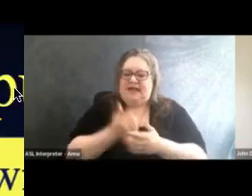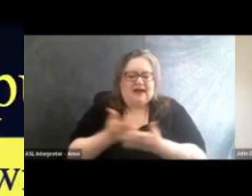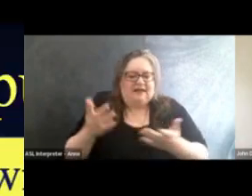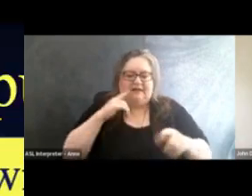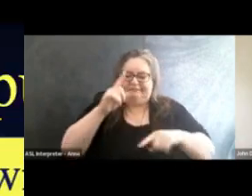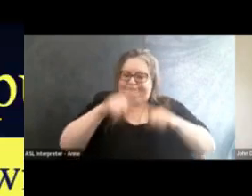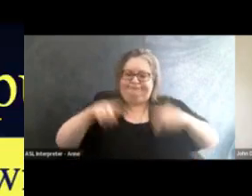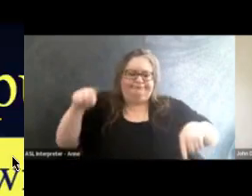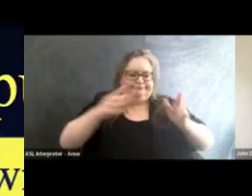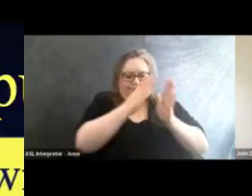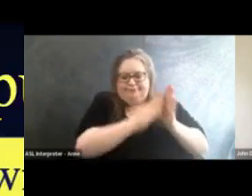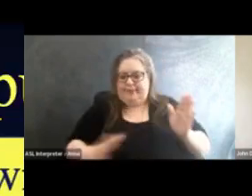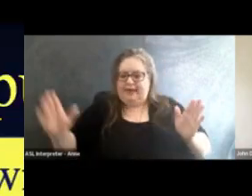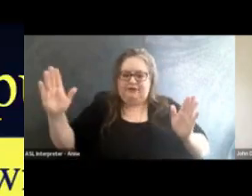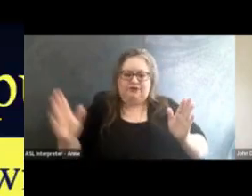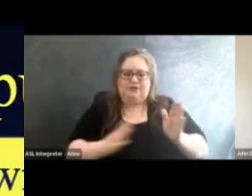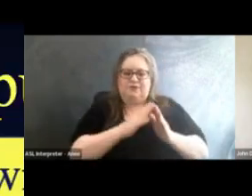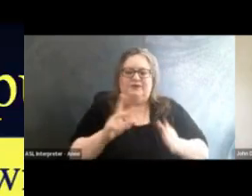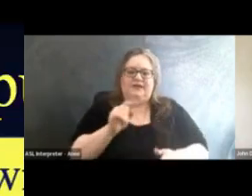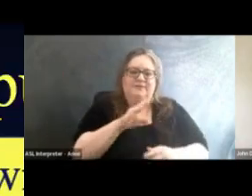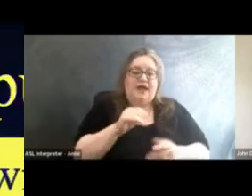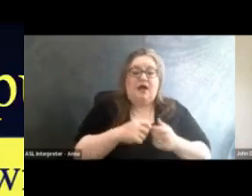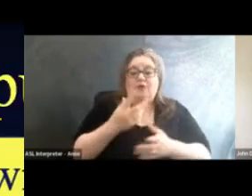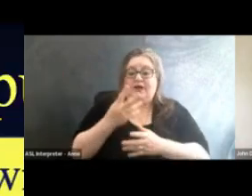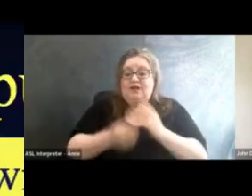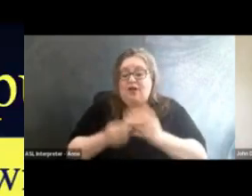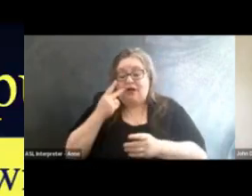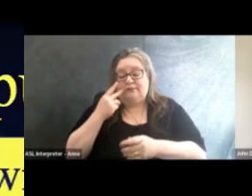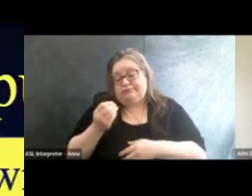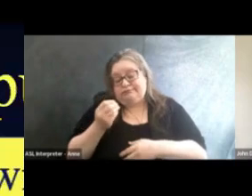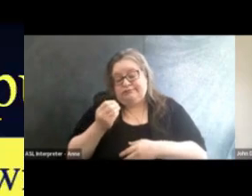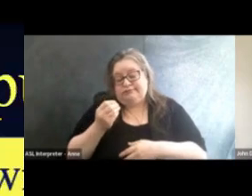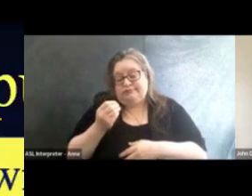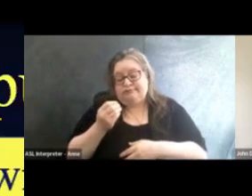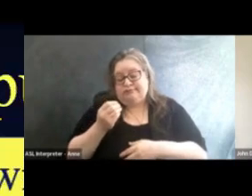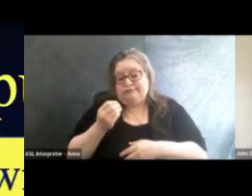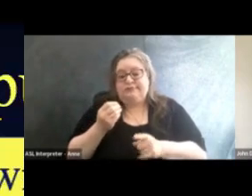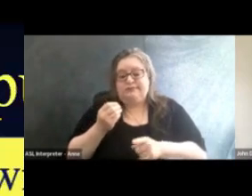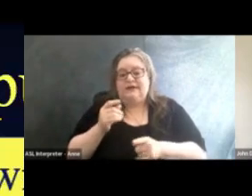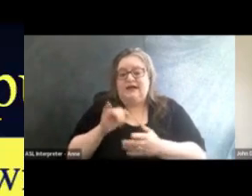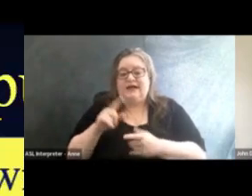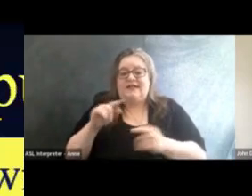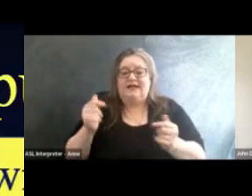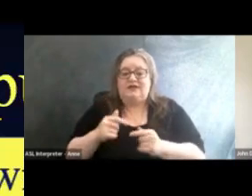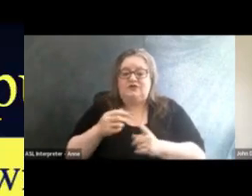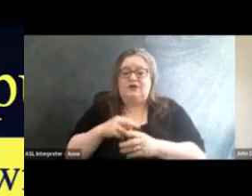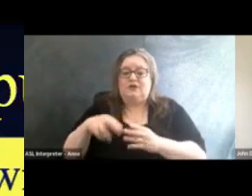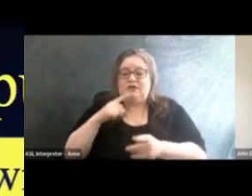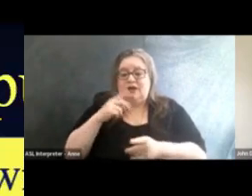spectrum TBI with loss of consciousness. Is this just those where who the injury resulted in being knocked out or